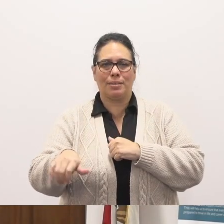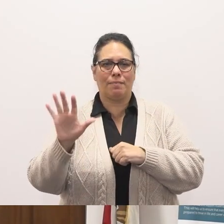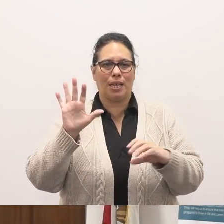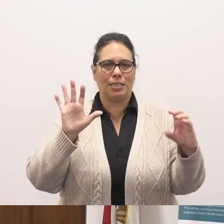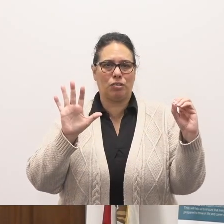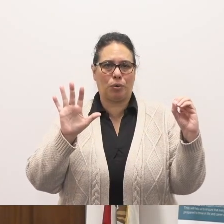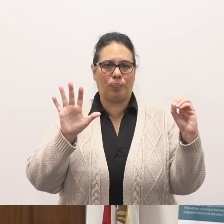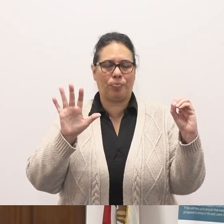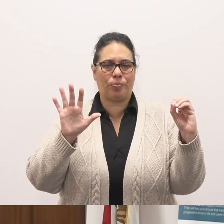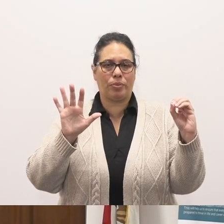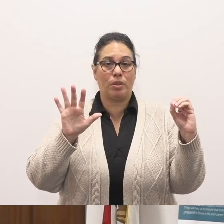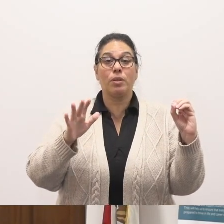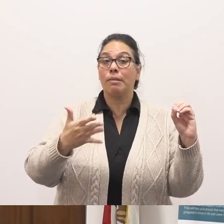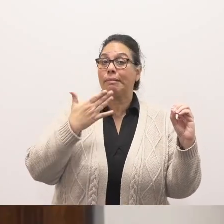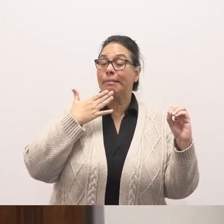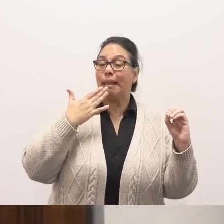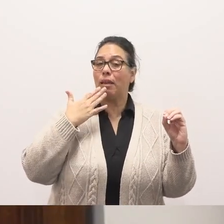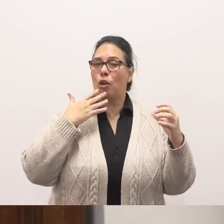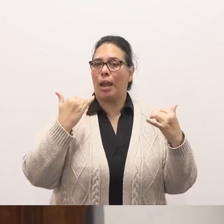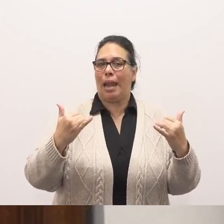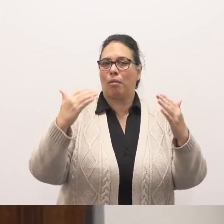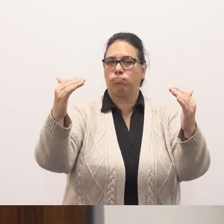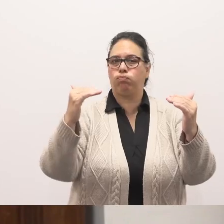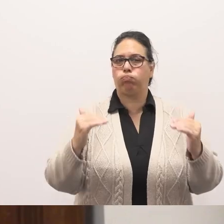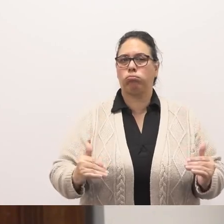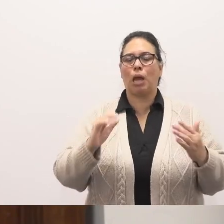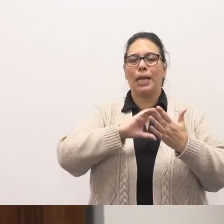Thank you. We will move to Consent Calendar B.